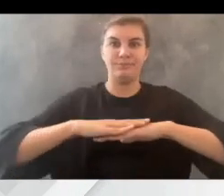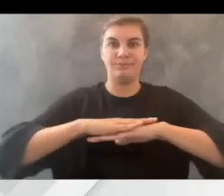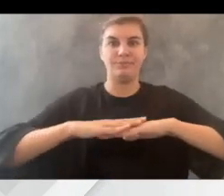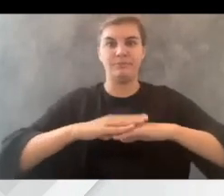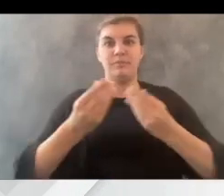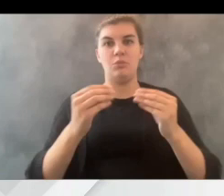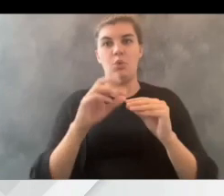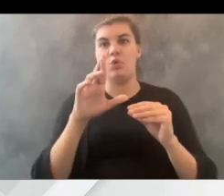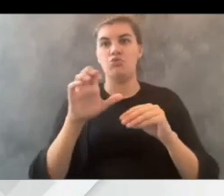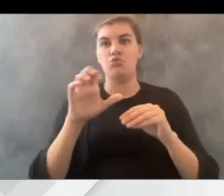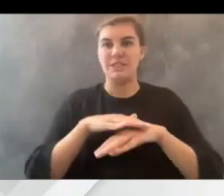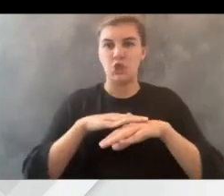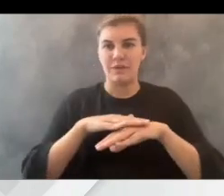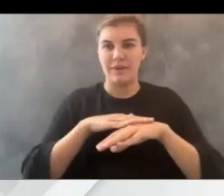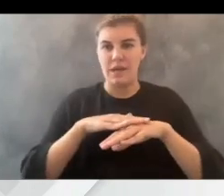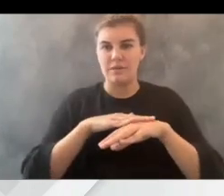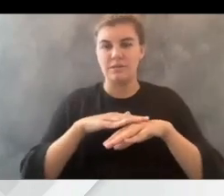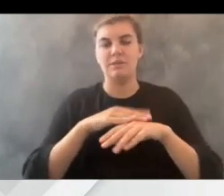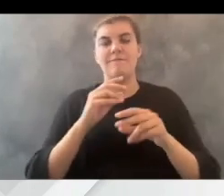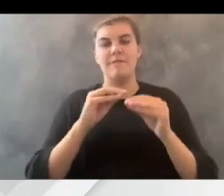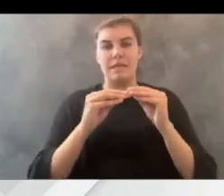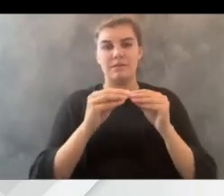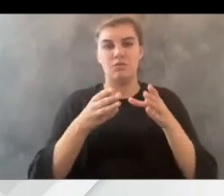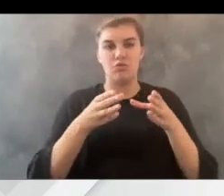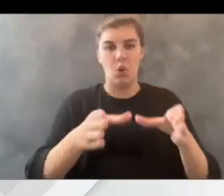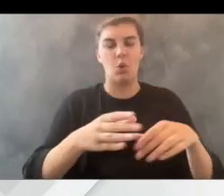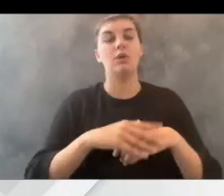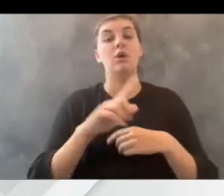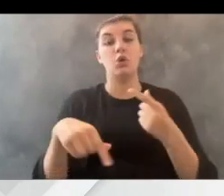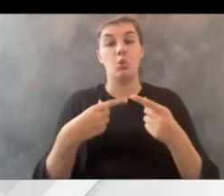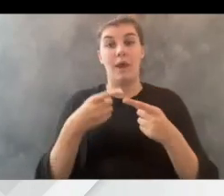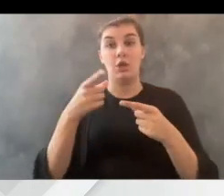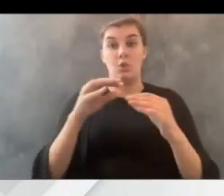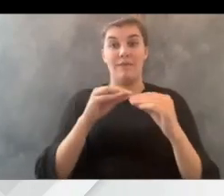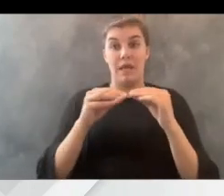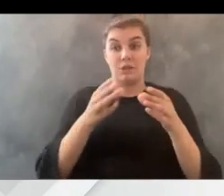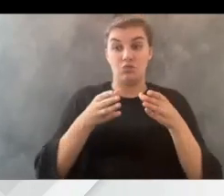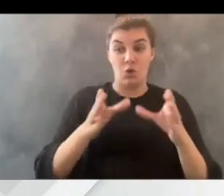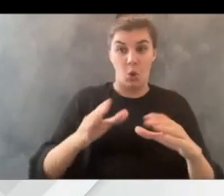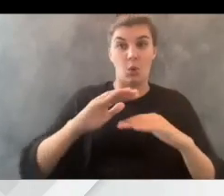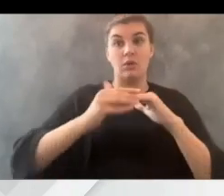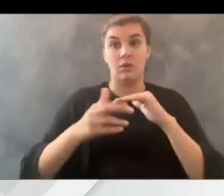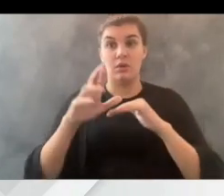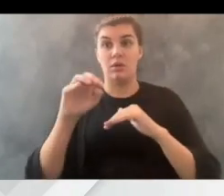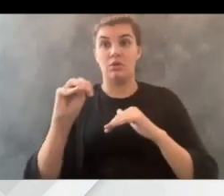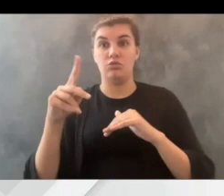alterations are made to crosswalks, curb ramps, or blended transitions, must be